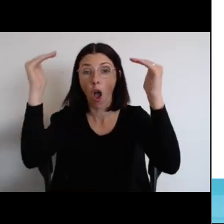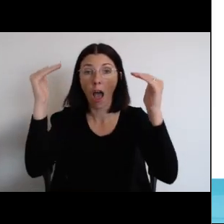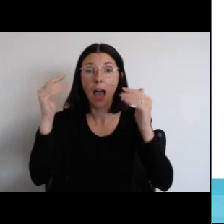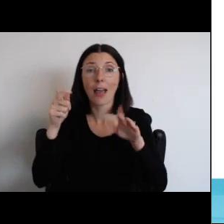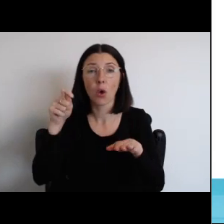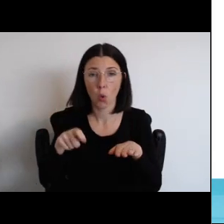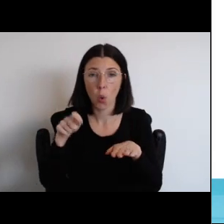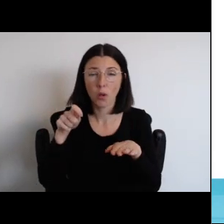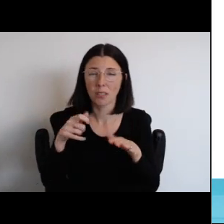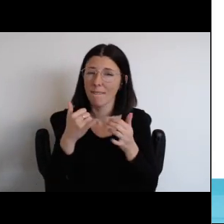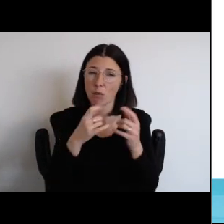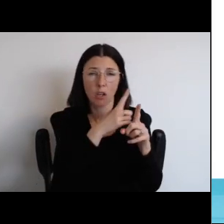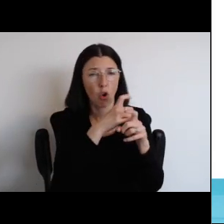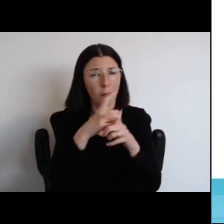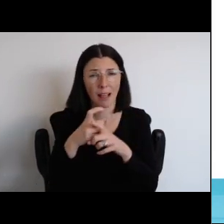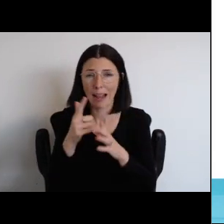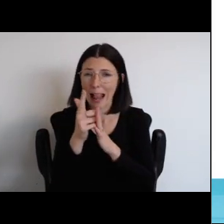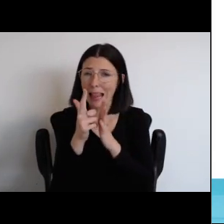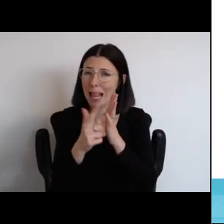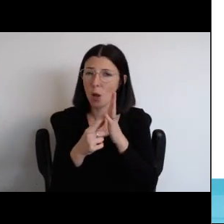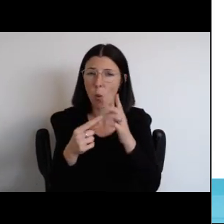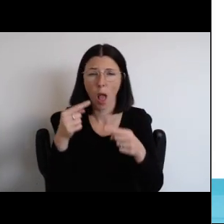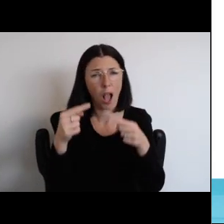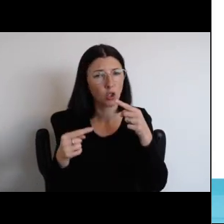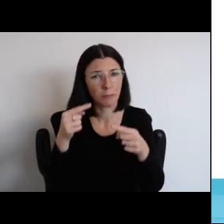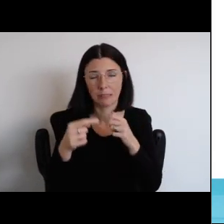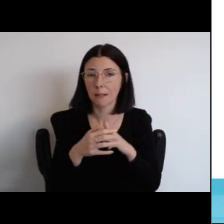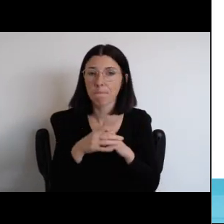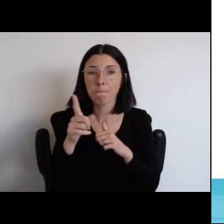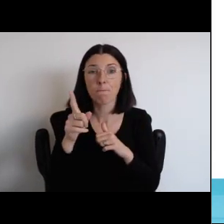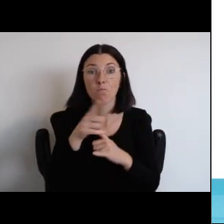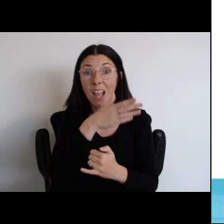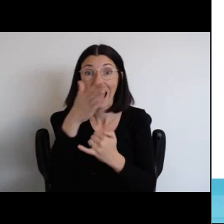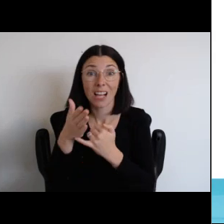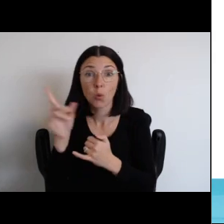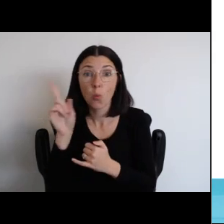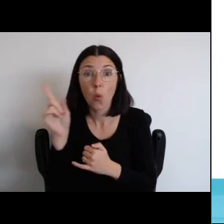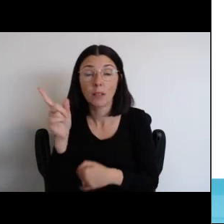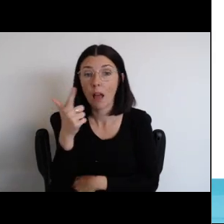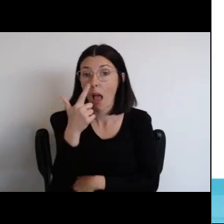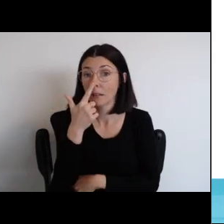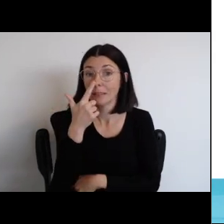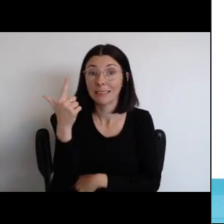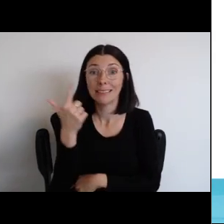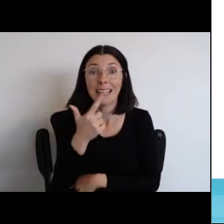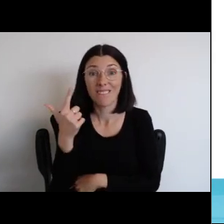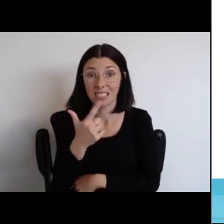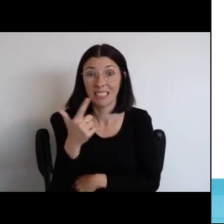but the end result was that a 17-year-old was actually ordered to live with a parent